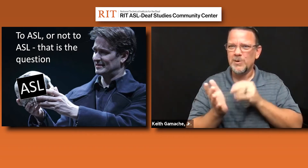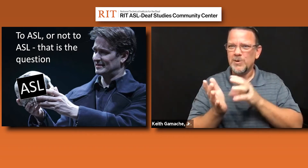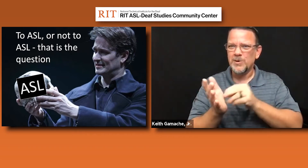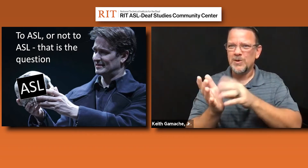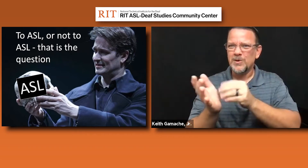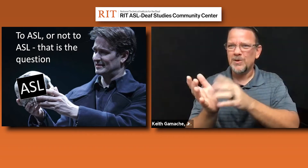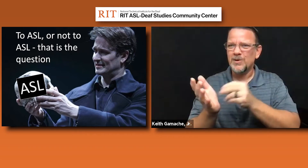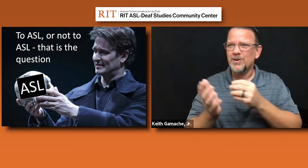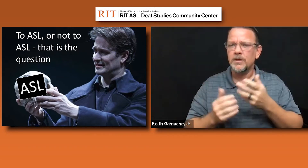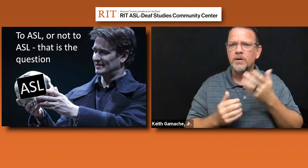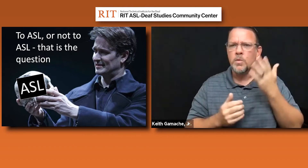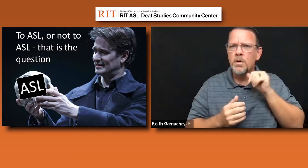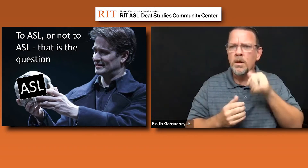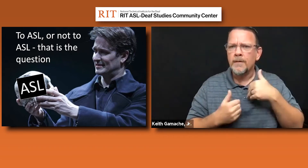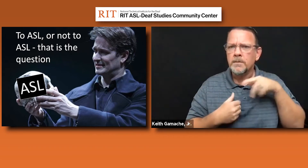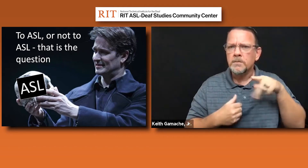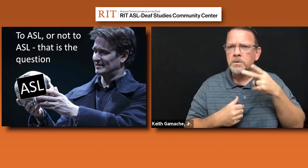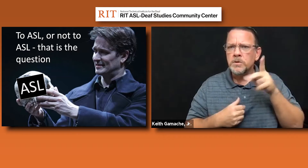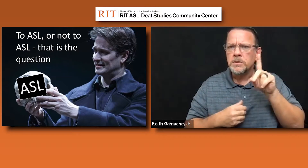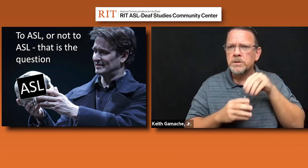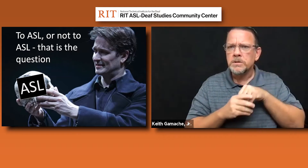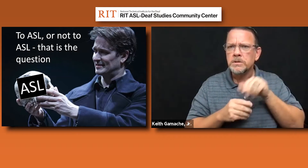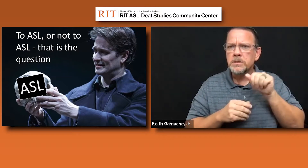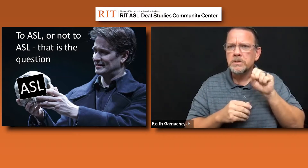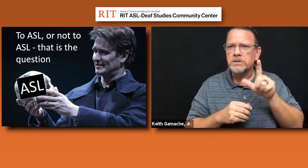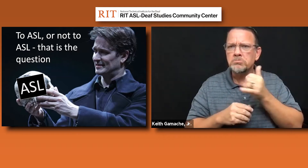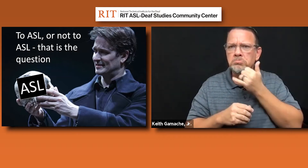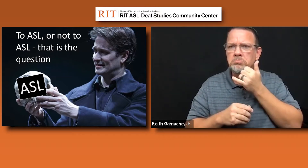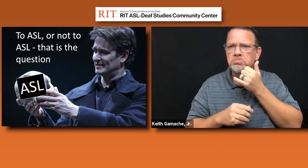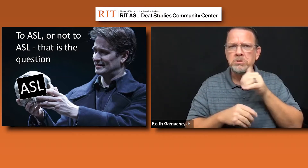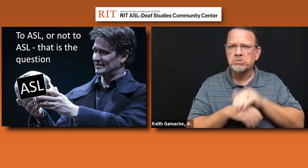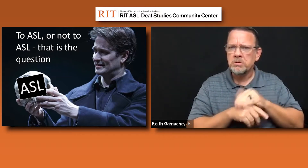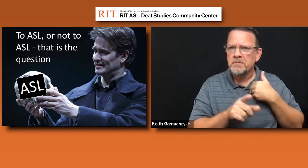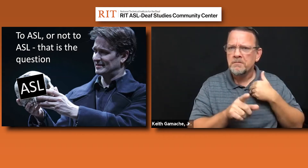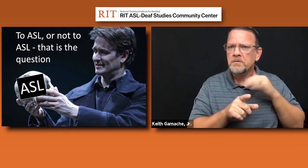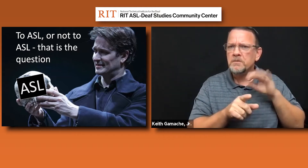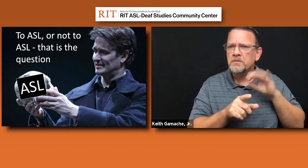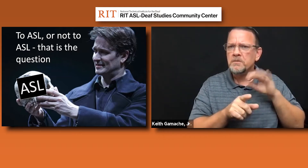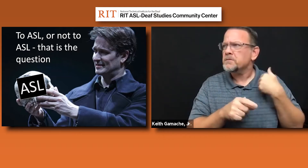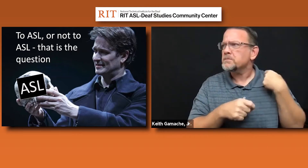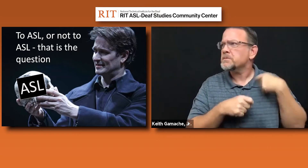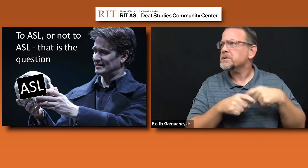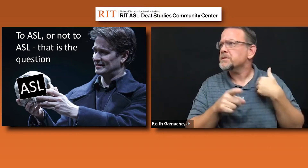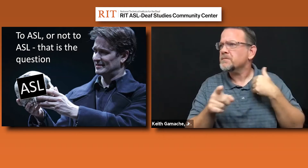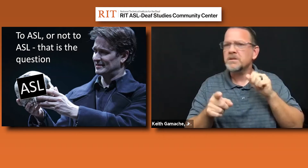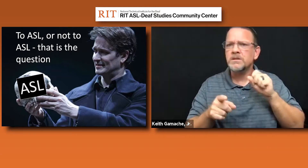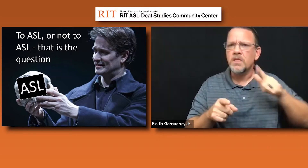and there's so much more to learn, and, you know, why not have a PhD in ASL? There are PhDs in other languages